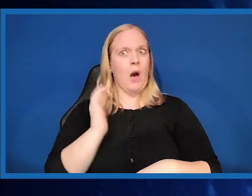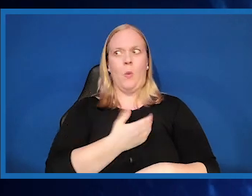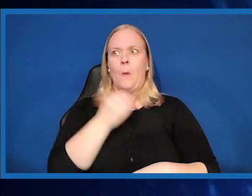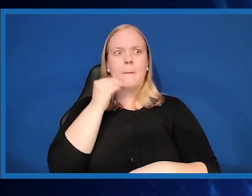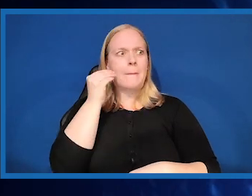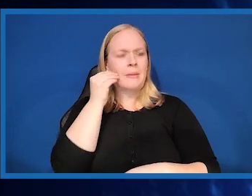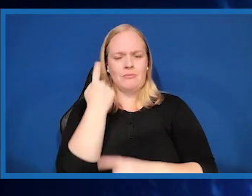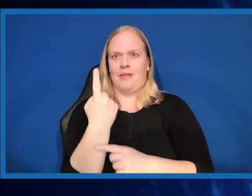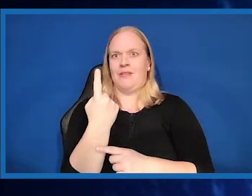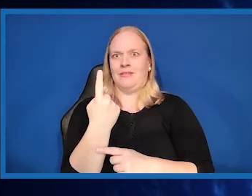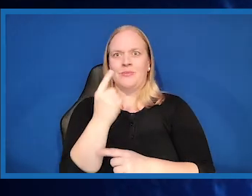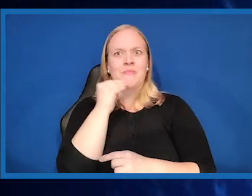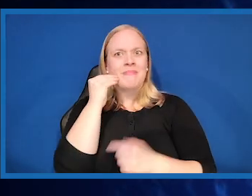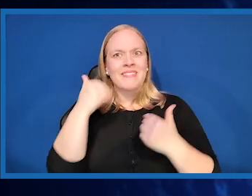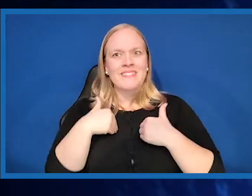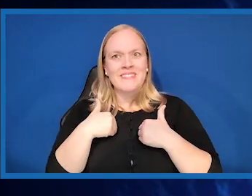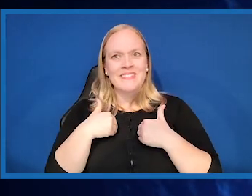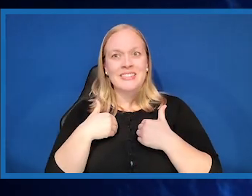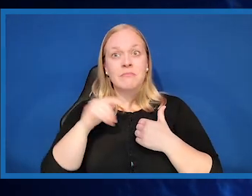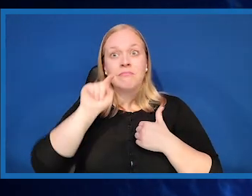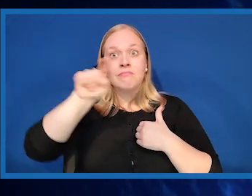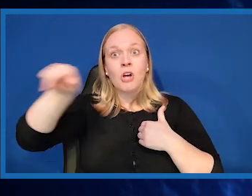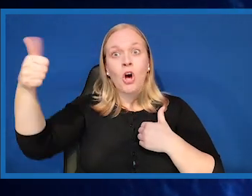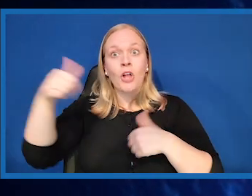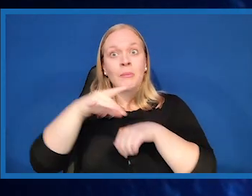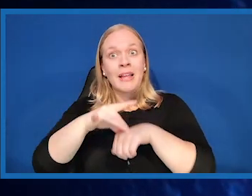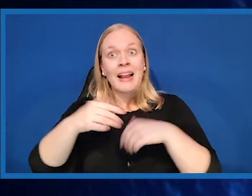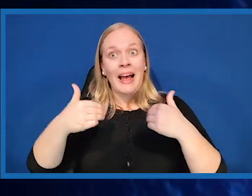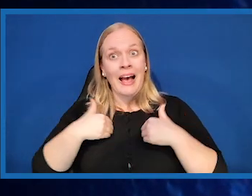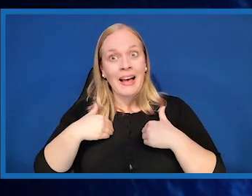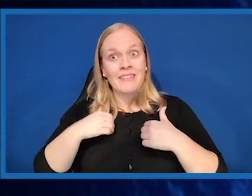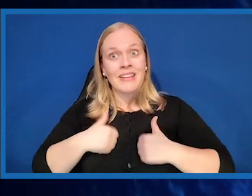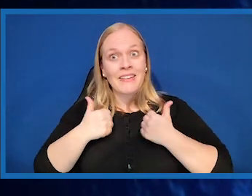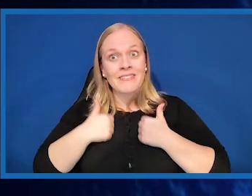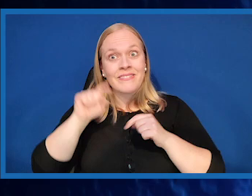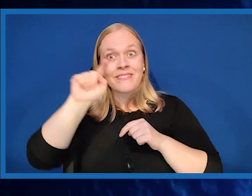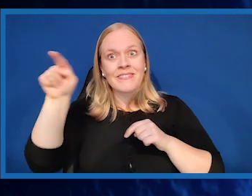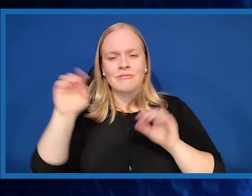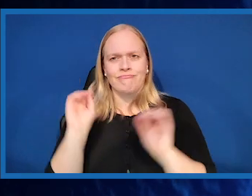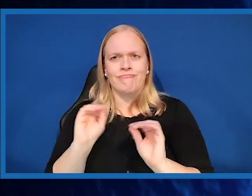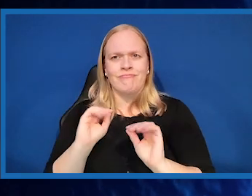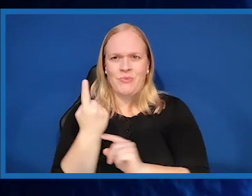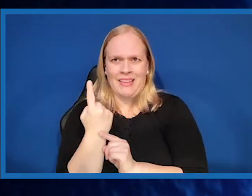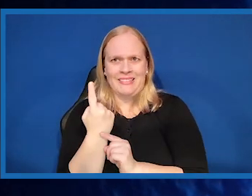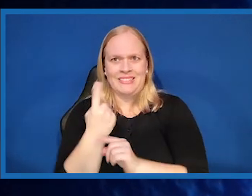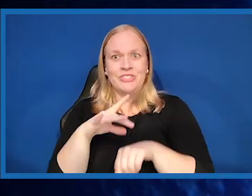THAT CONTAINS LIFE OR ON WHICH WE CAN LIVE. THAT IS TRUE. EXACTLY, AND-AND THE SECOND THING, I DO HAVE A TEENY TINY